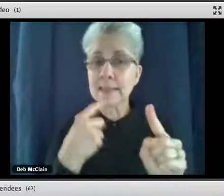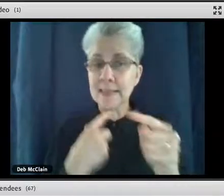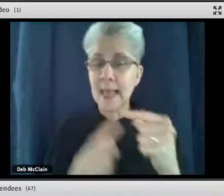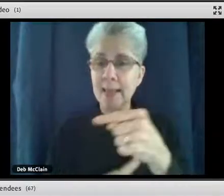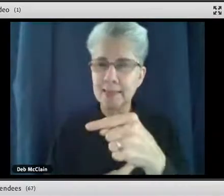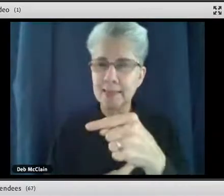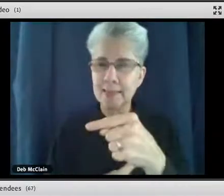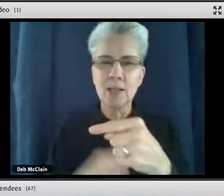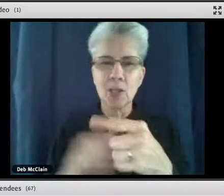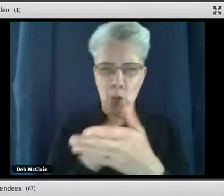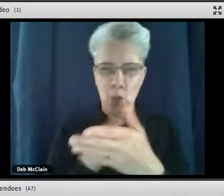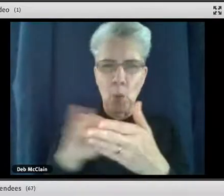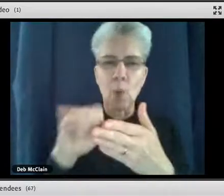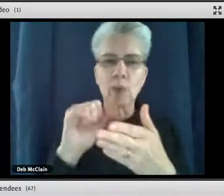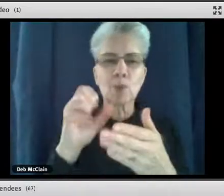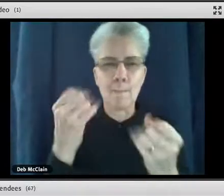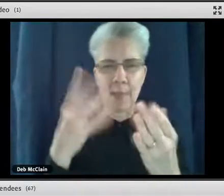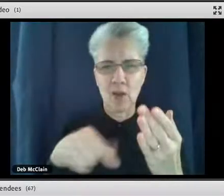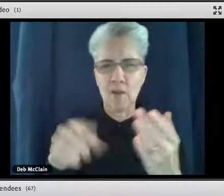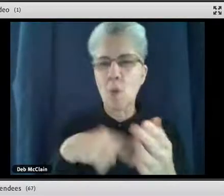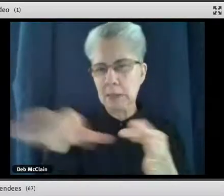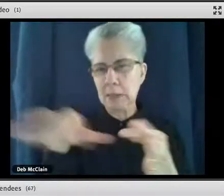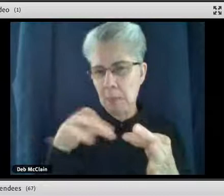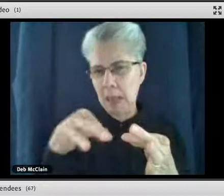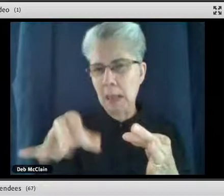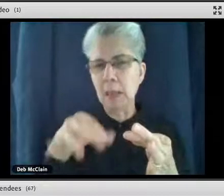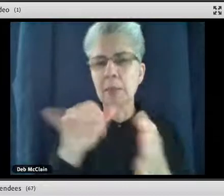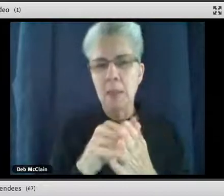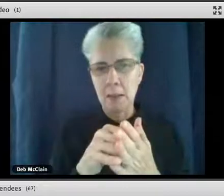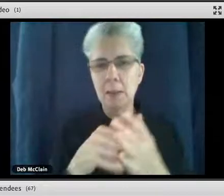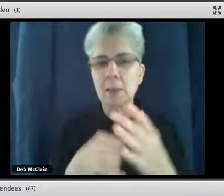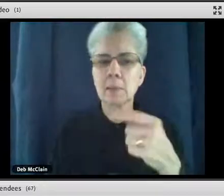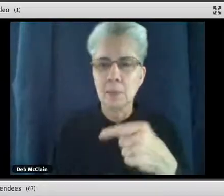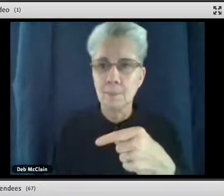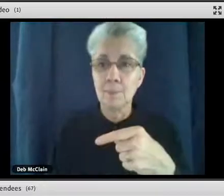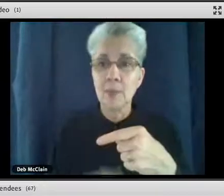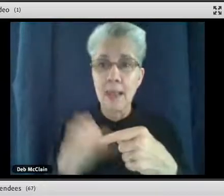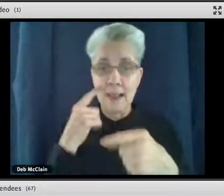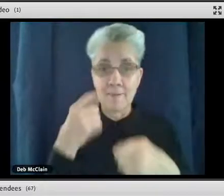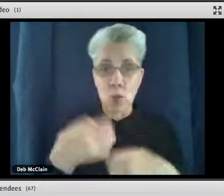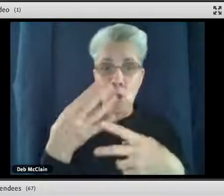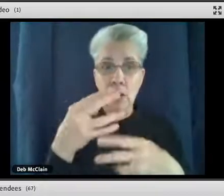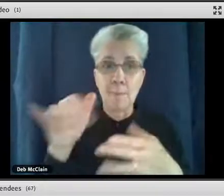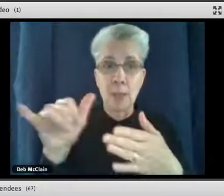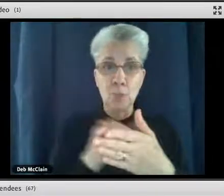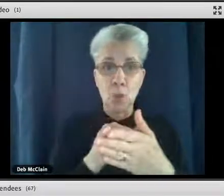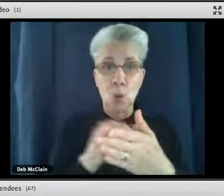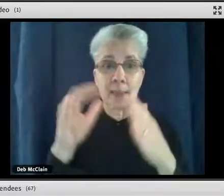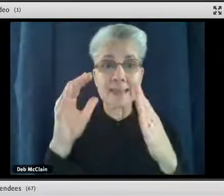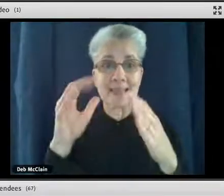It's kind of a little hard to see, but it does say New York. Okay, so many of you have pointed out,